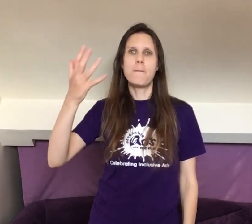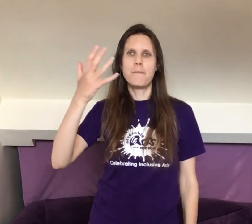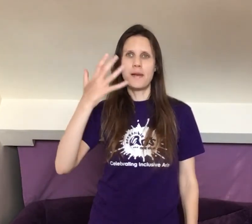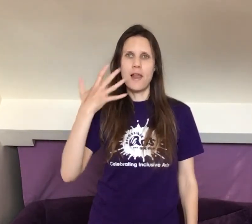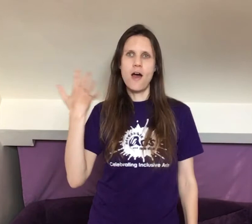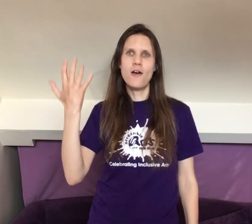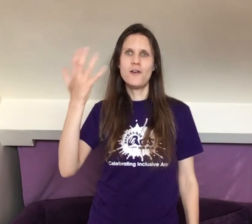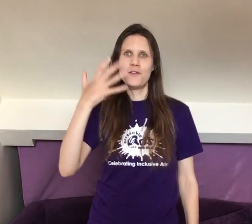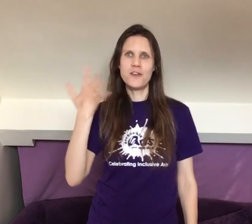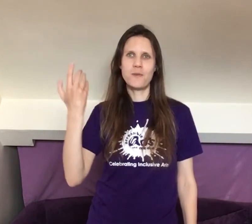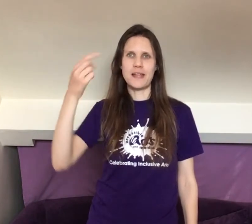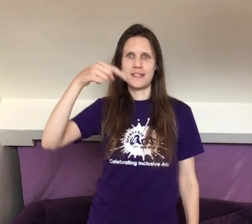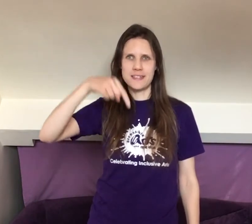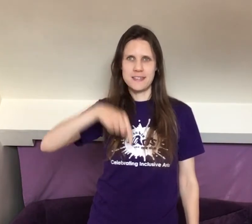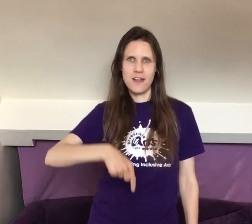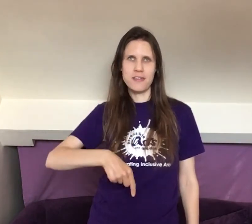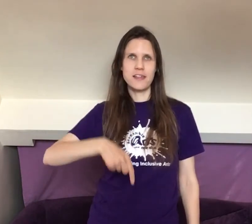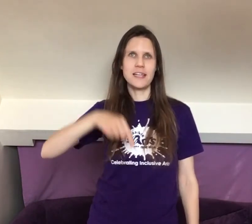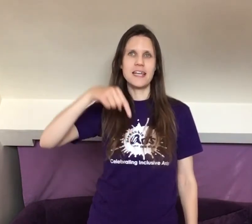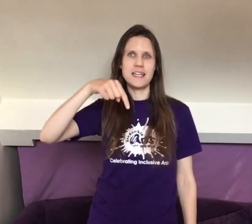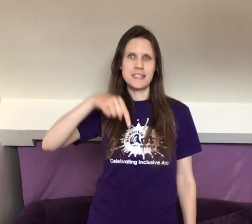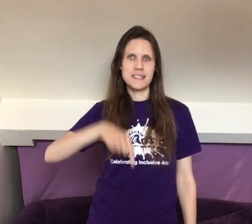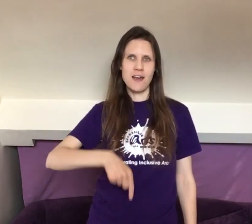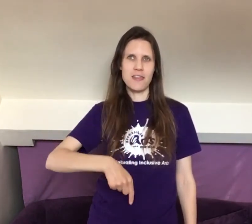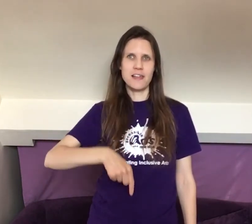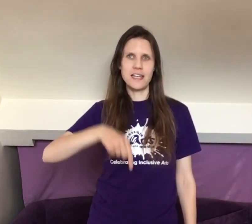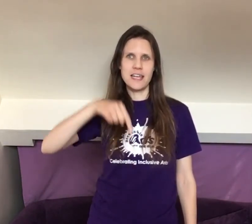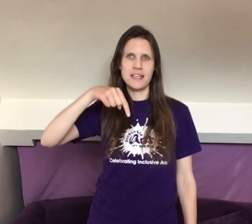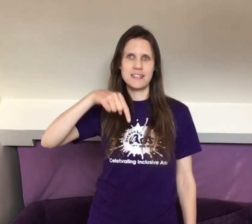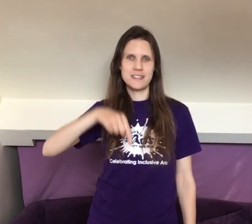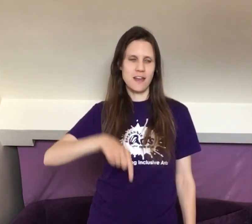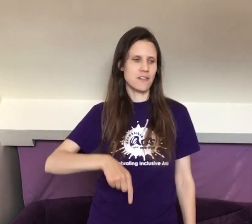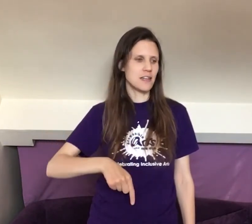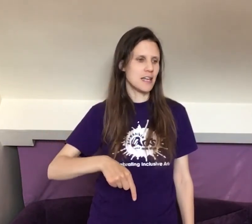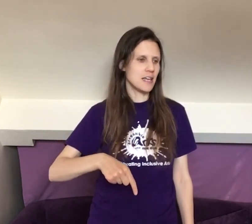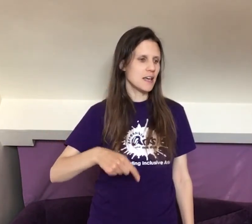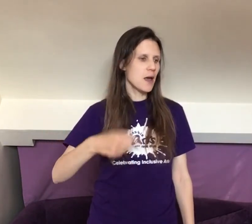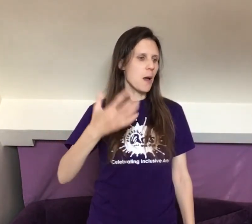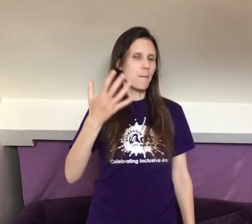Blow the wind southerly, southerly, southerly,